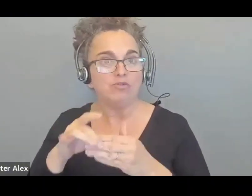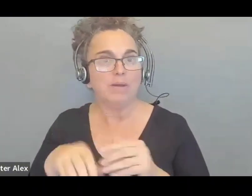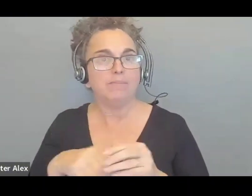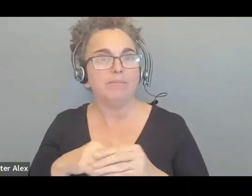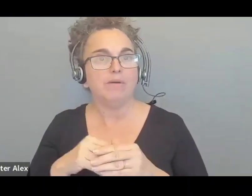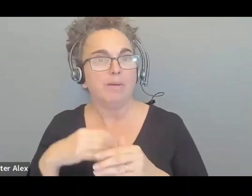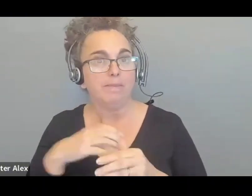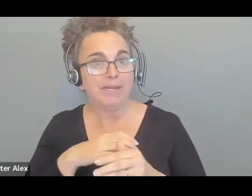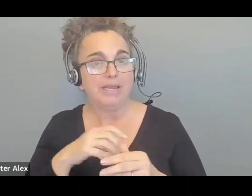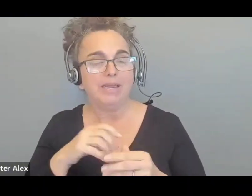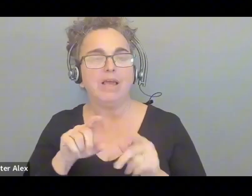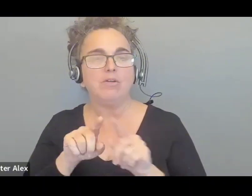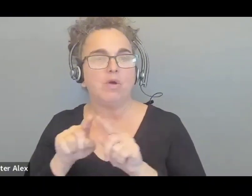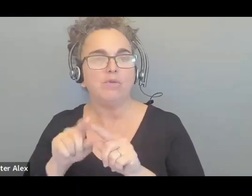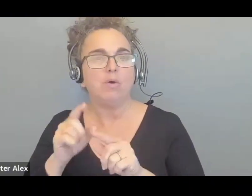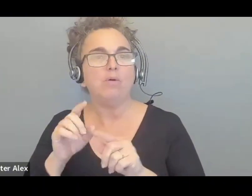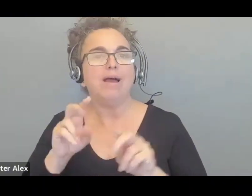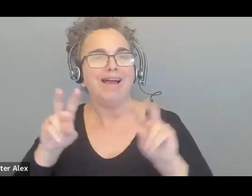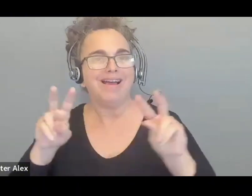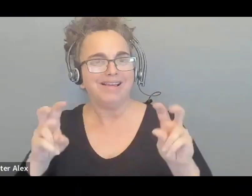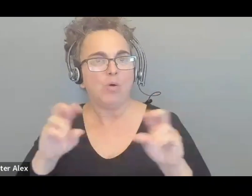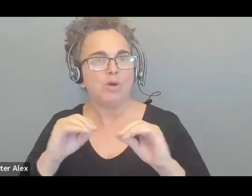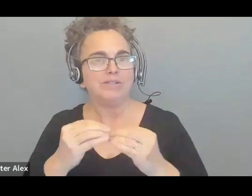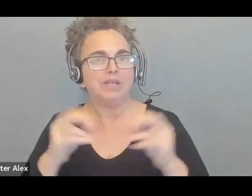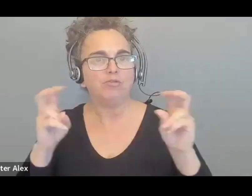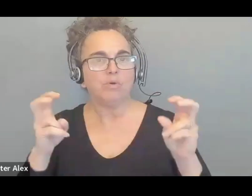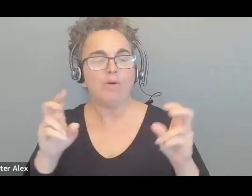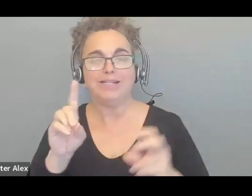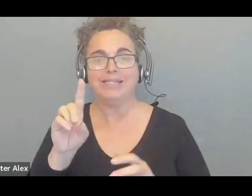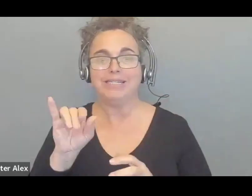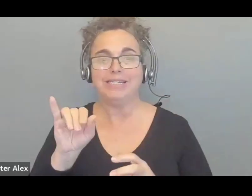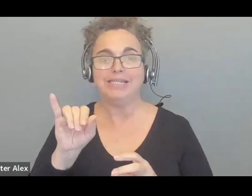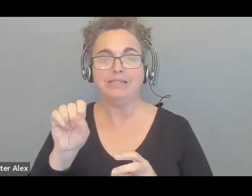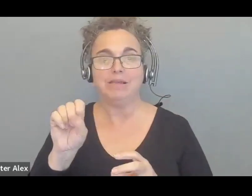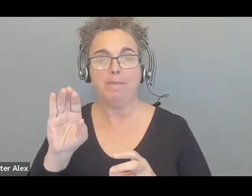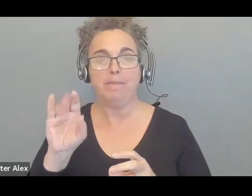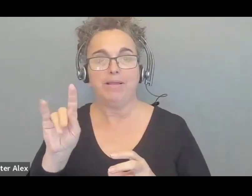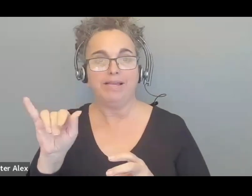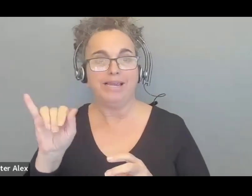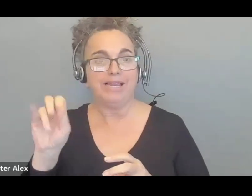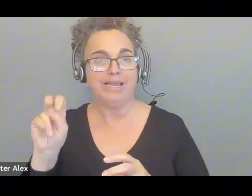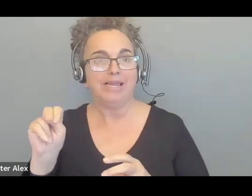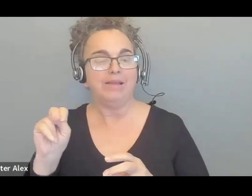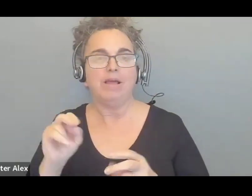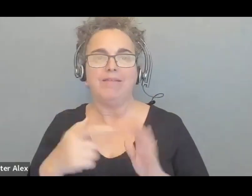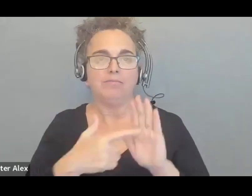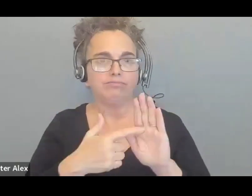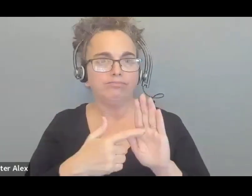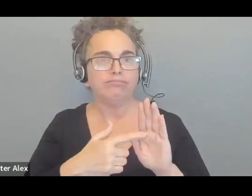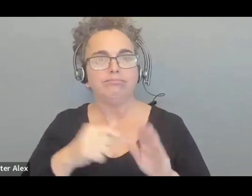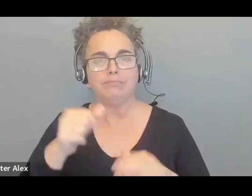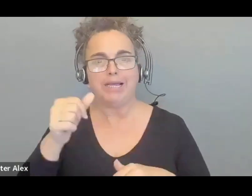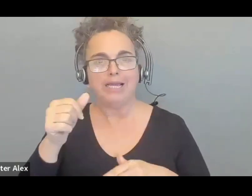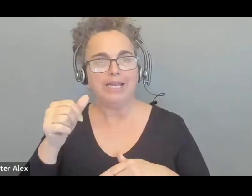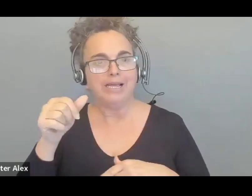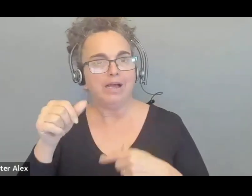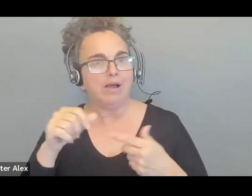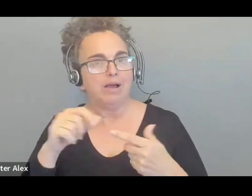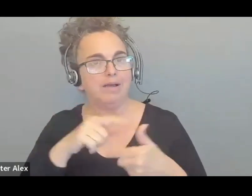of a nonprofit organization named Disability Inn and has been featured by the Times of India, ABC News, CNET, Forbes,